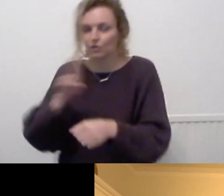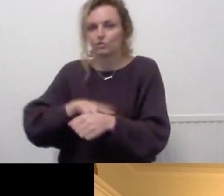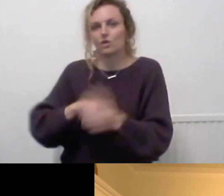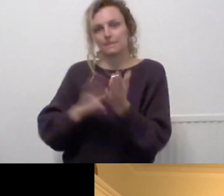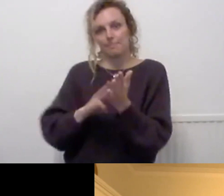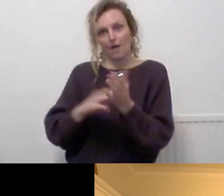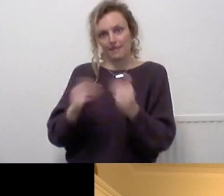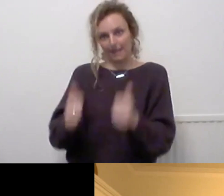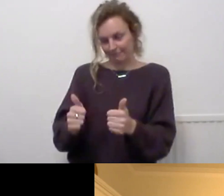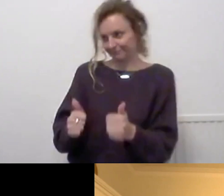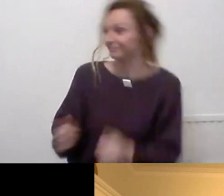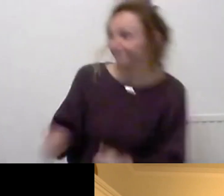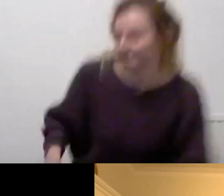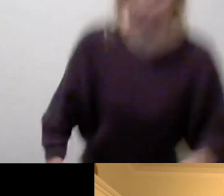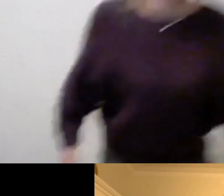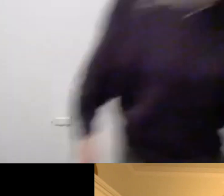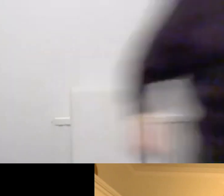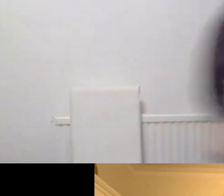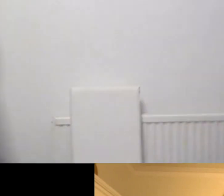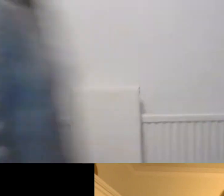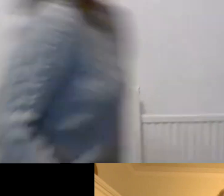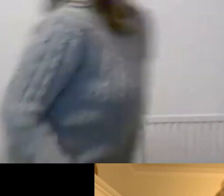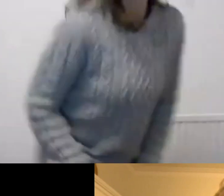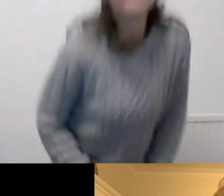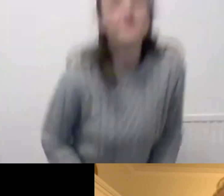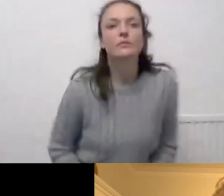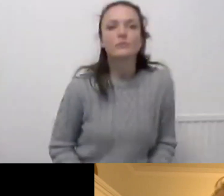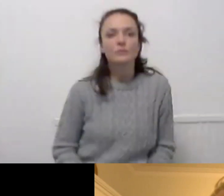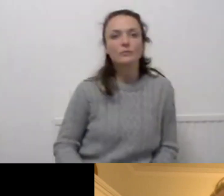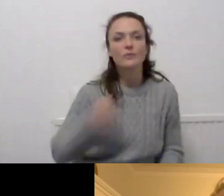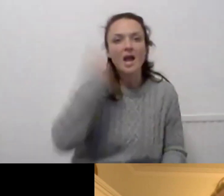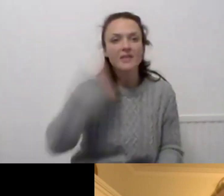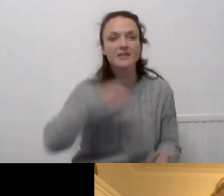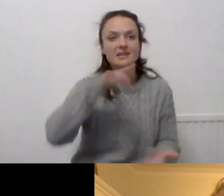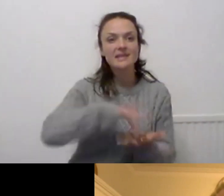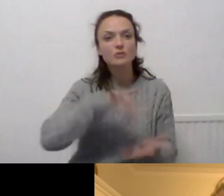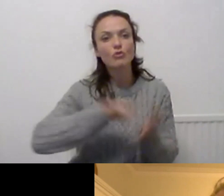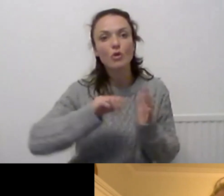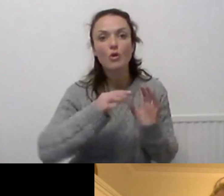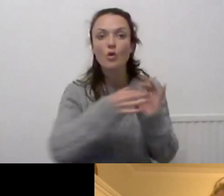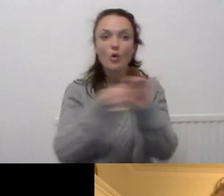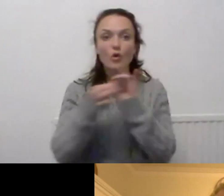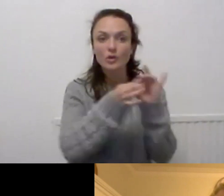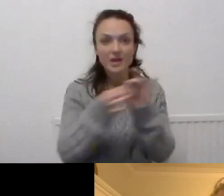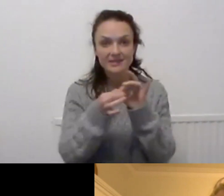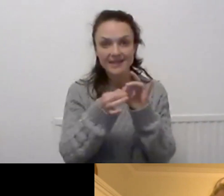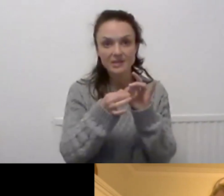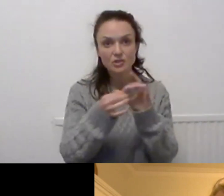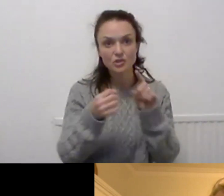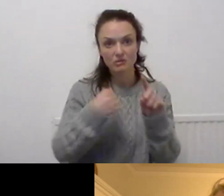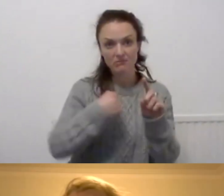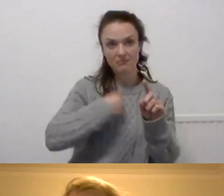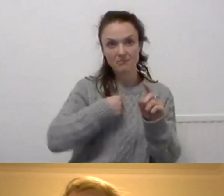Yes, I think I think the central organization cell that I sit on is beginning. It's been working over